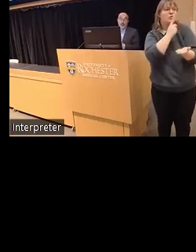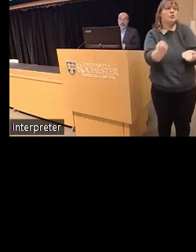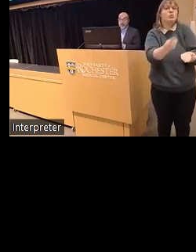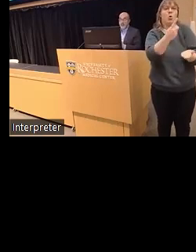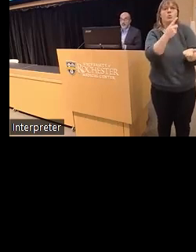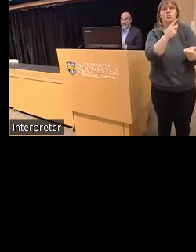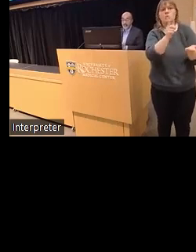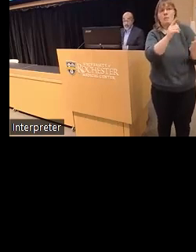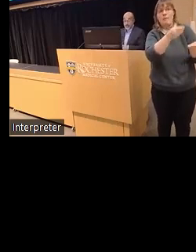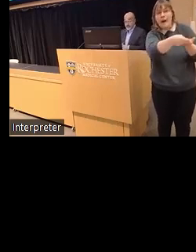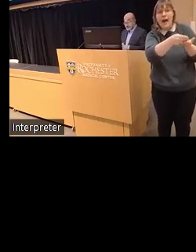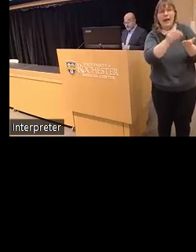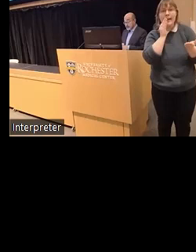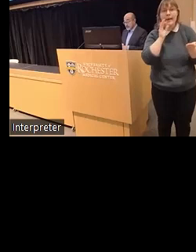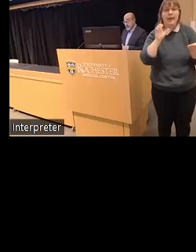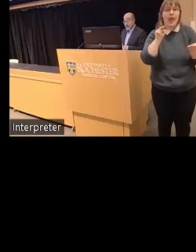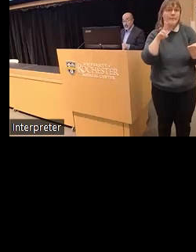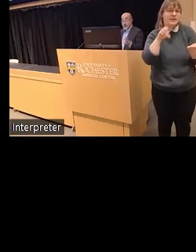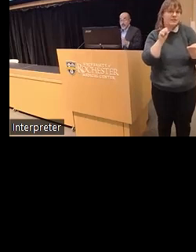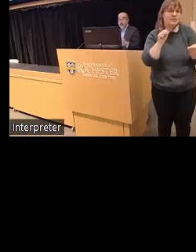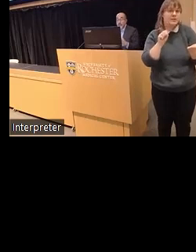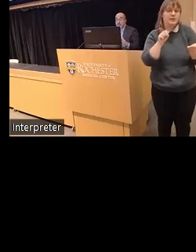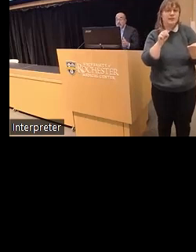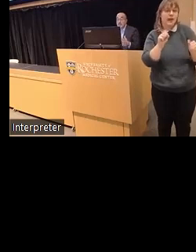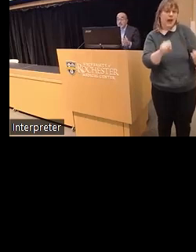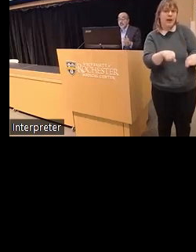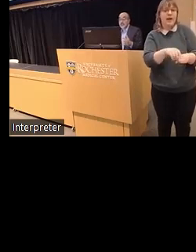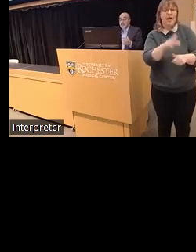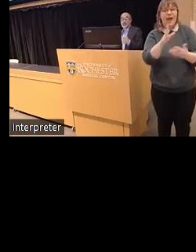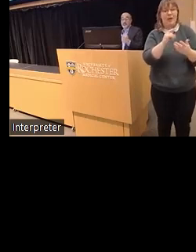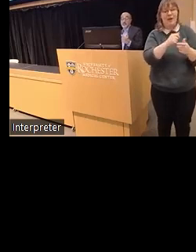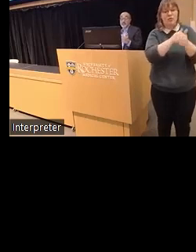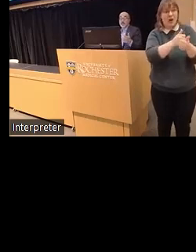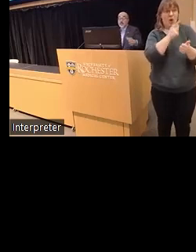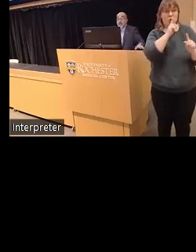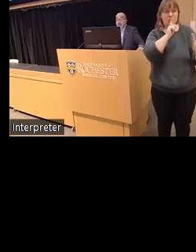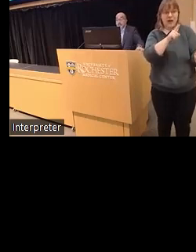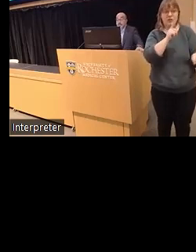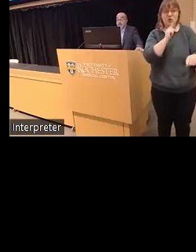and U buy cannabis and we may a to track who responds so this is 3-month data finding that